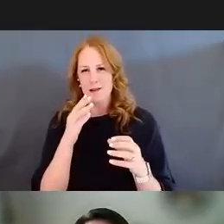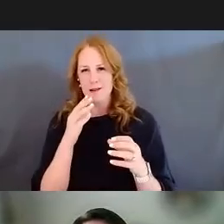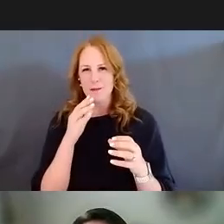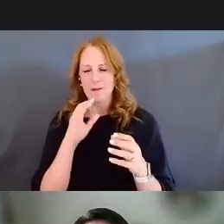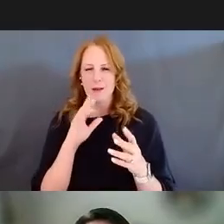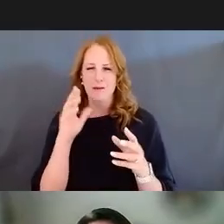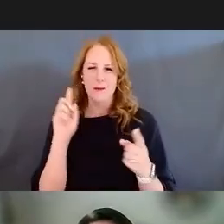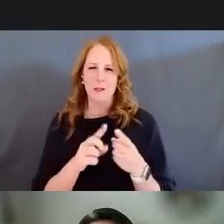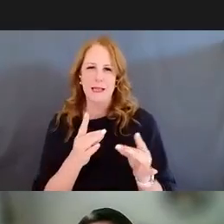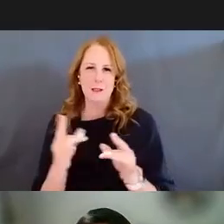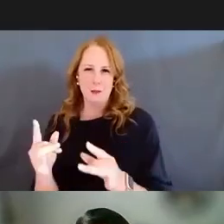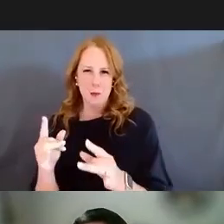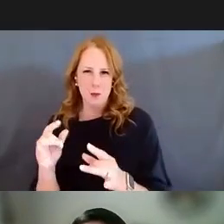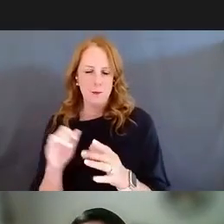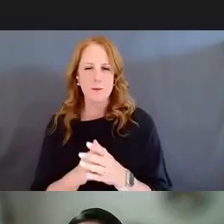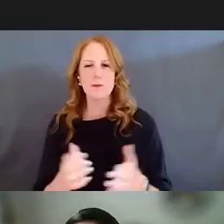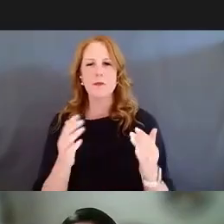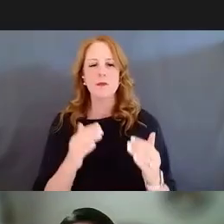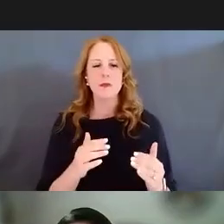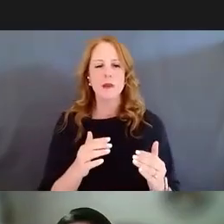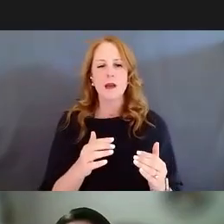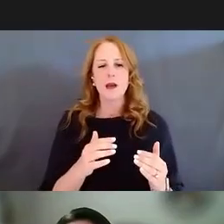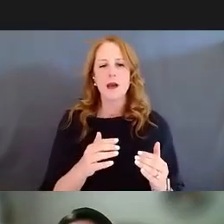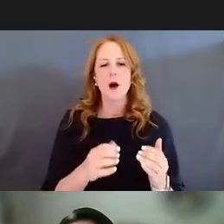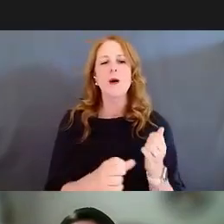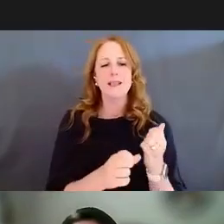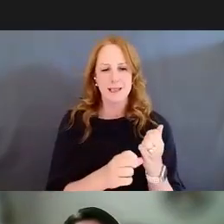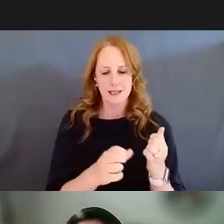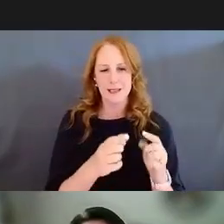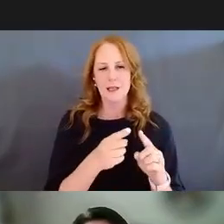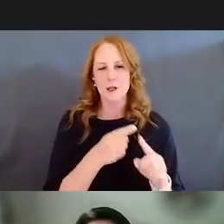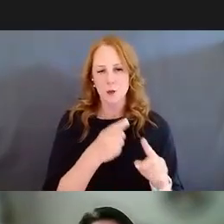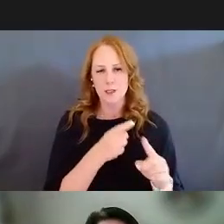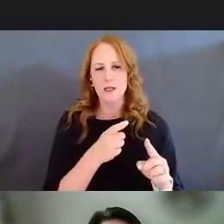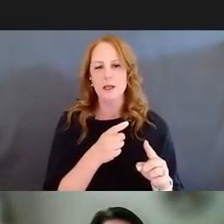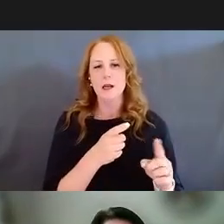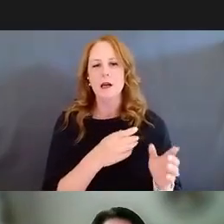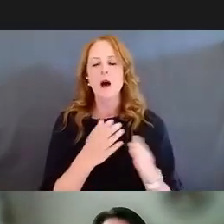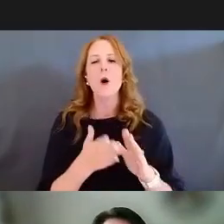We also uh so I went into the assisted sourcing. We went into the operation sustainability which